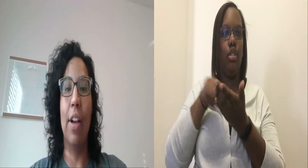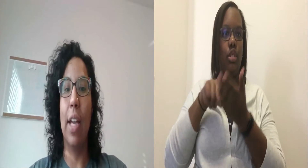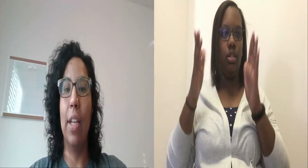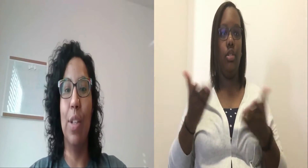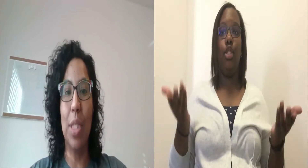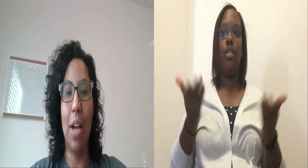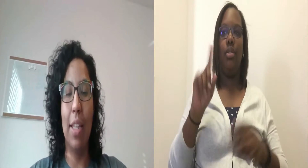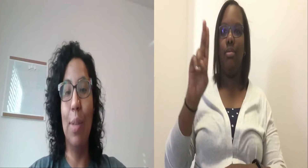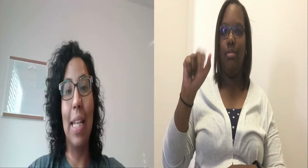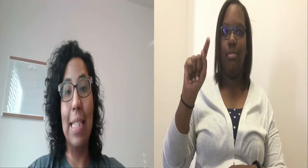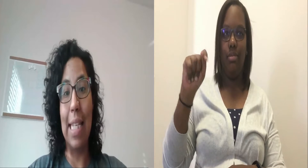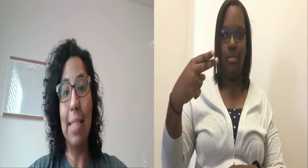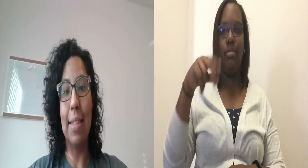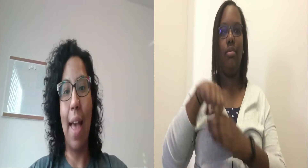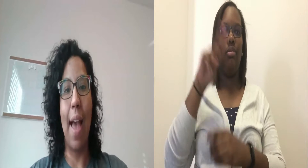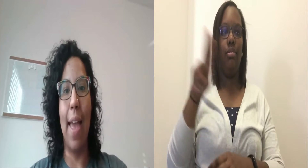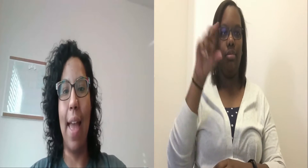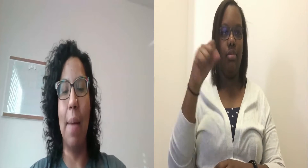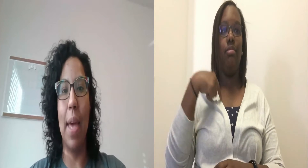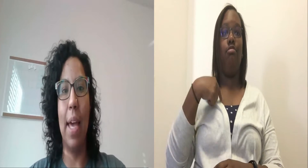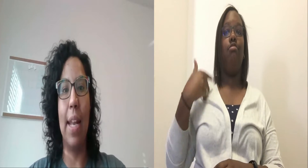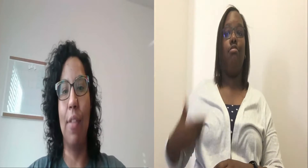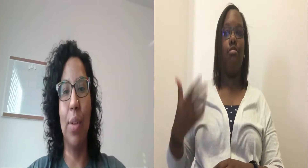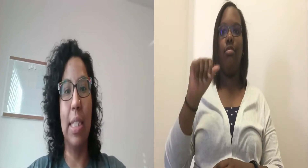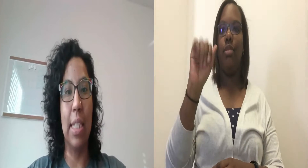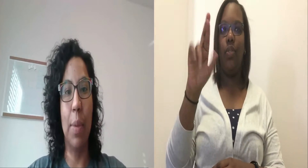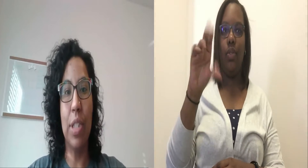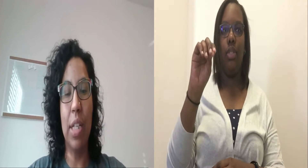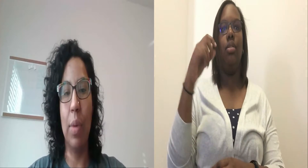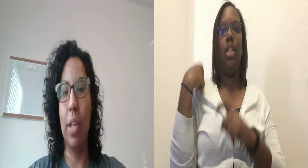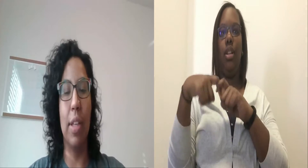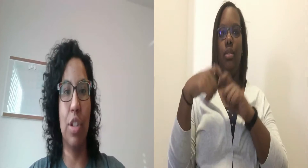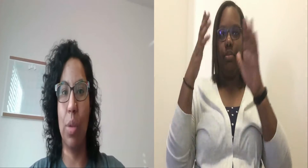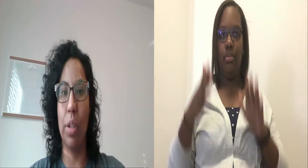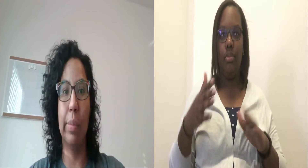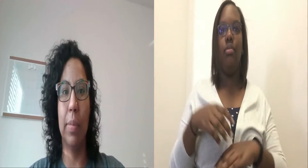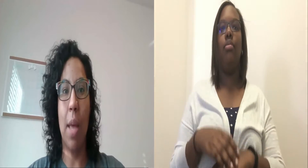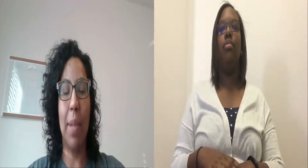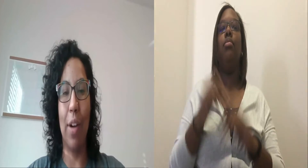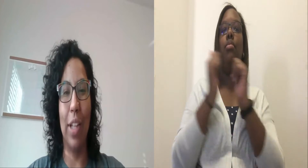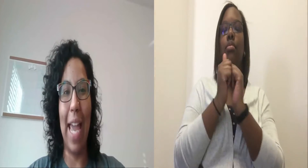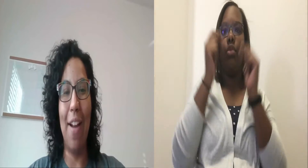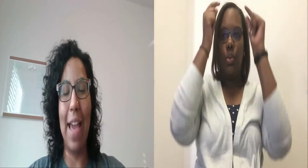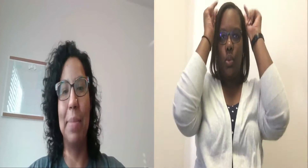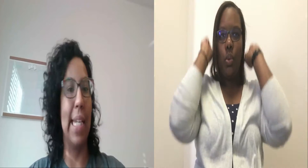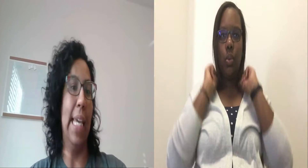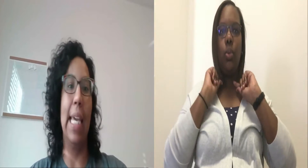here in Utah in the United States I am an Afro-Latina person with short black curly hair